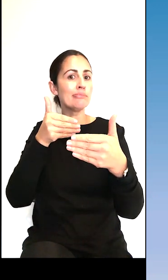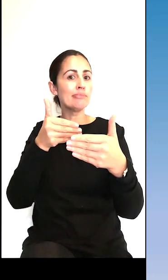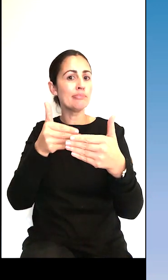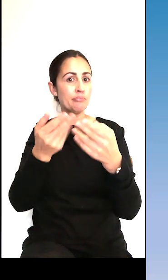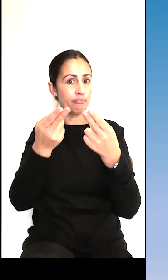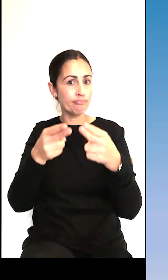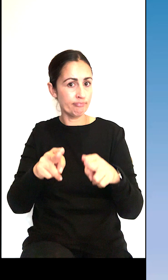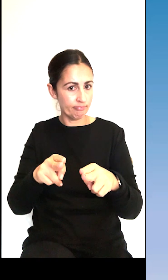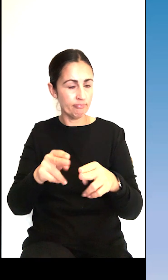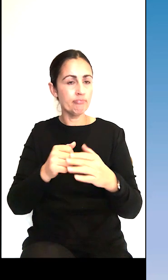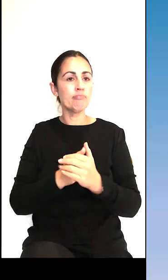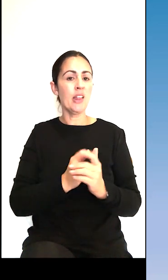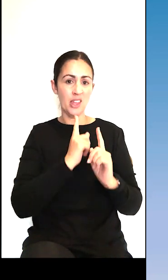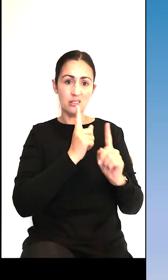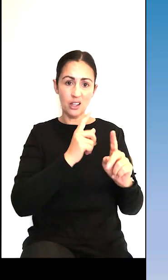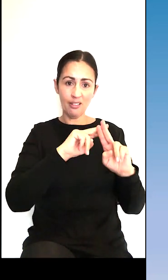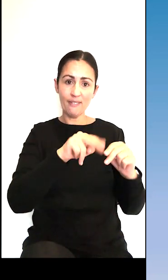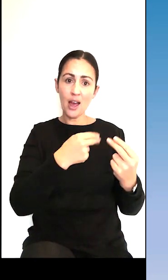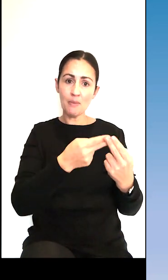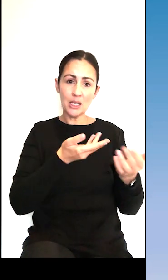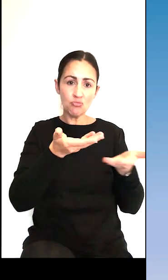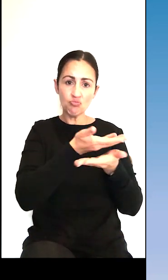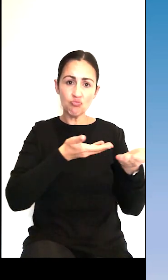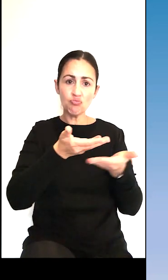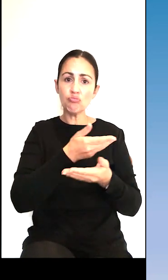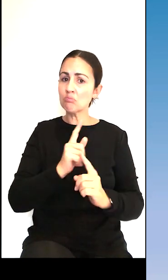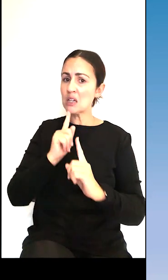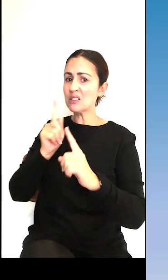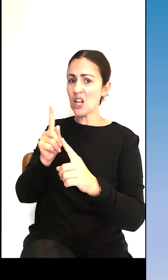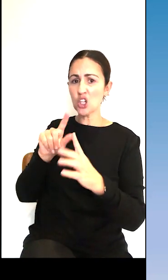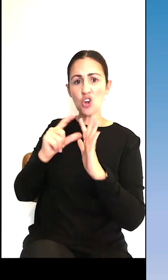clinical staff about future medical treatment if a person is